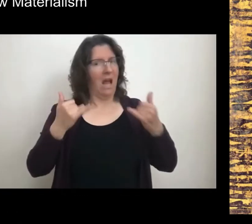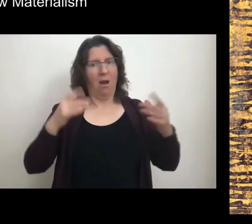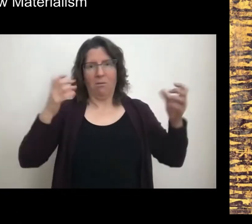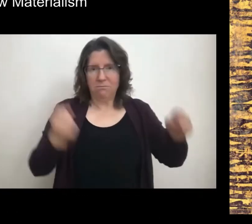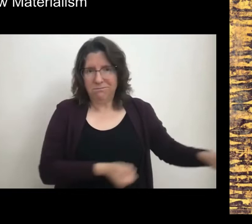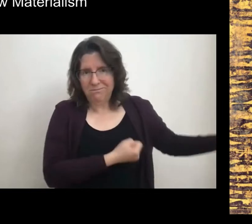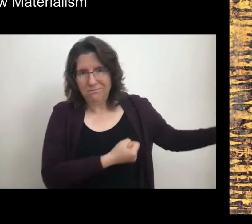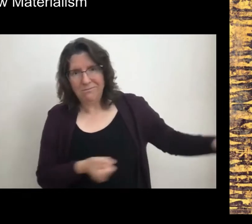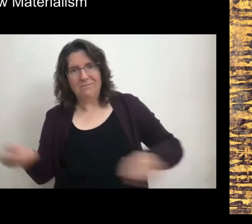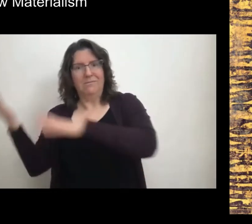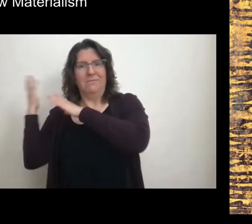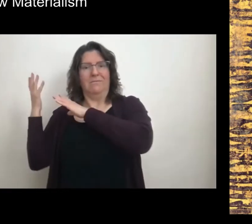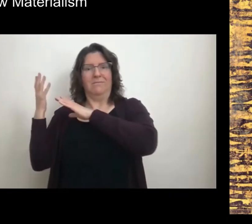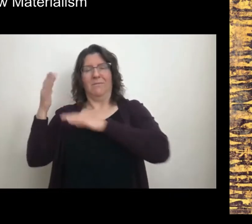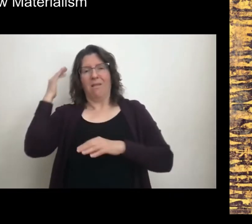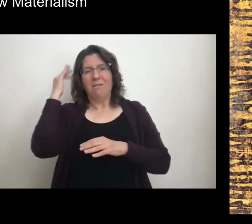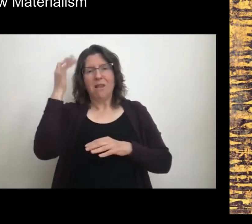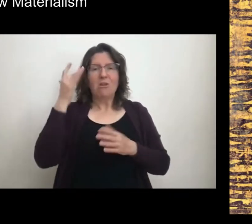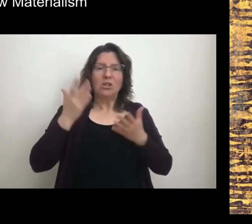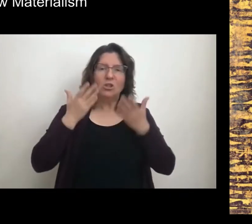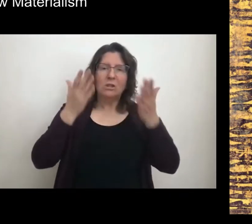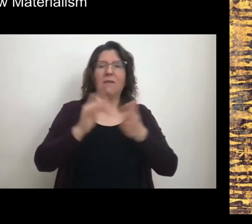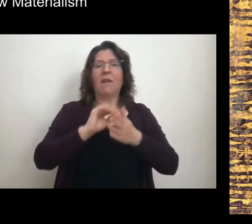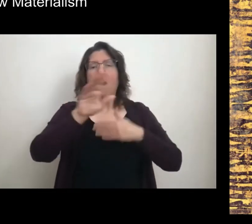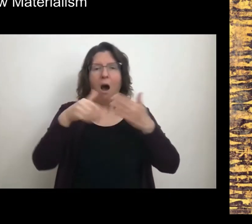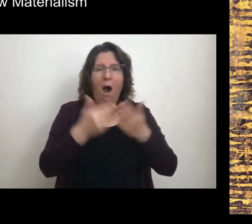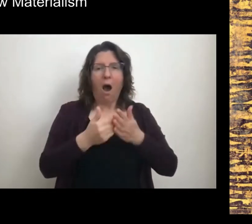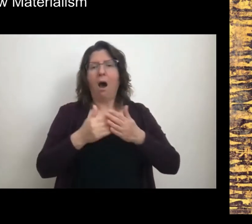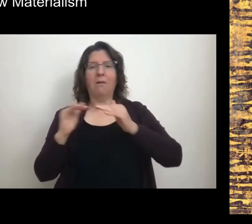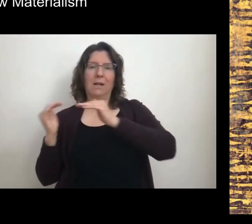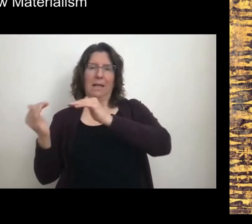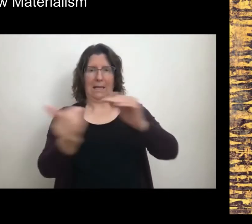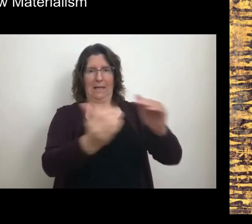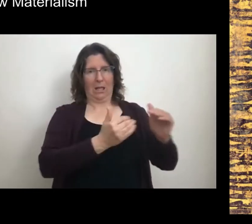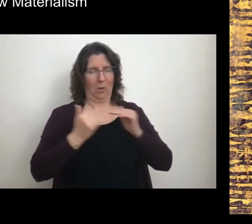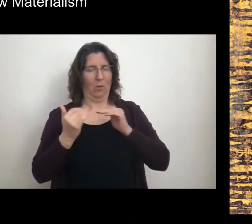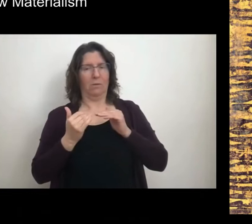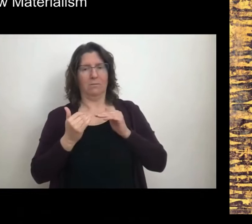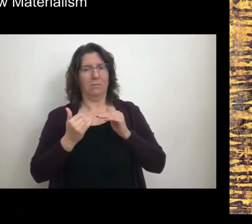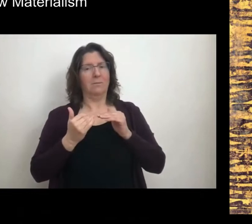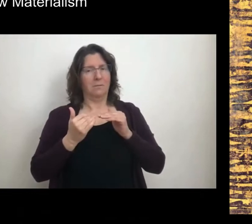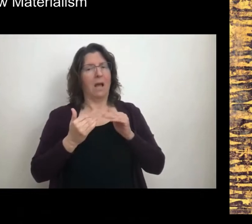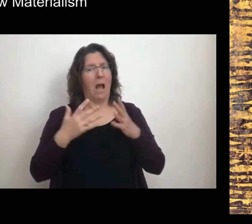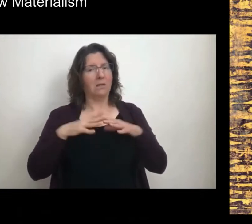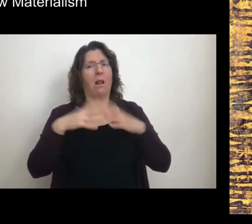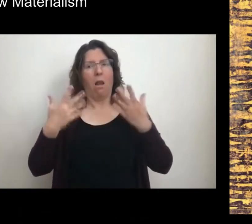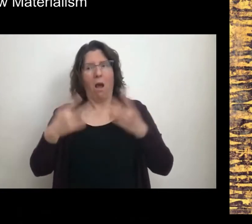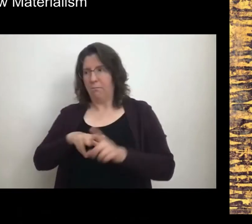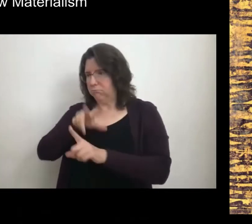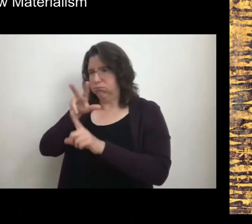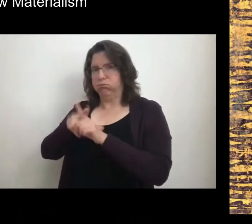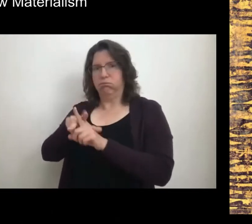Posthumanism rejects this premise. It views everything as equal, whether animate or inanimate.